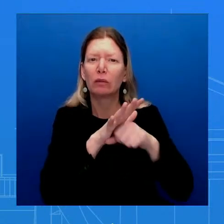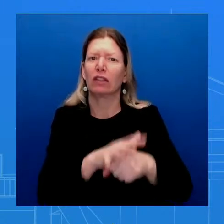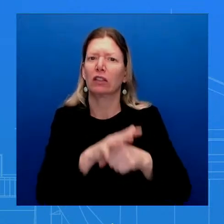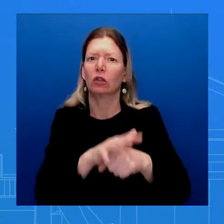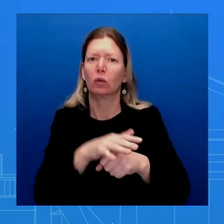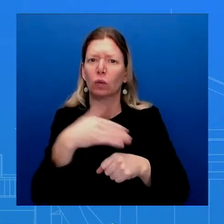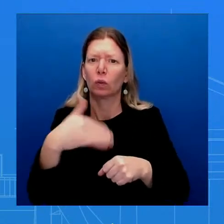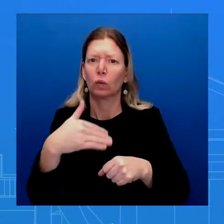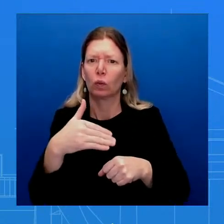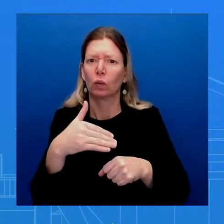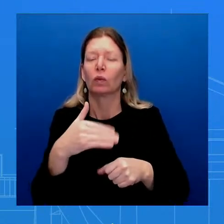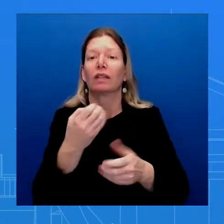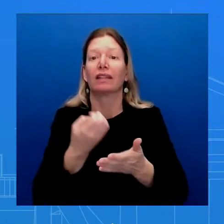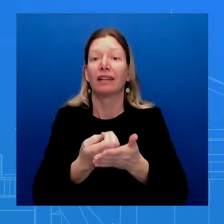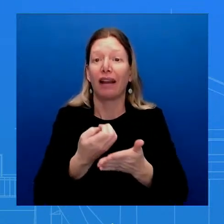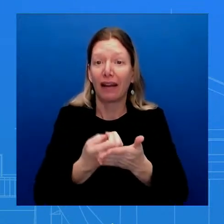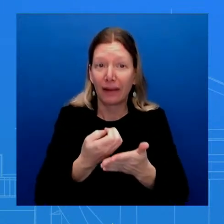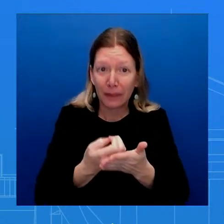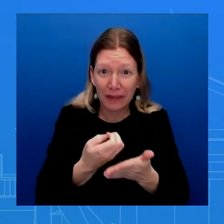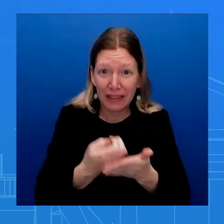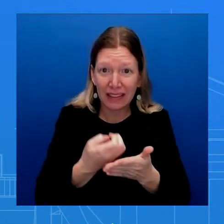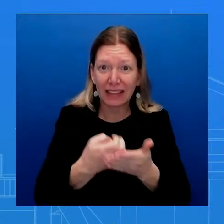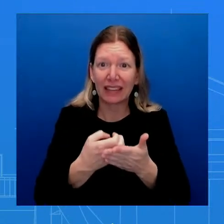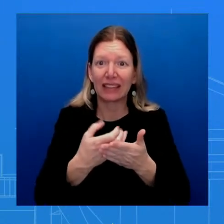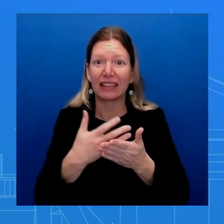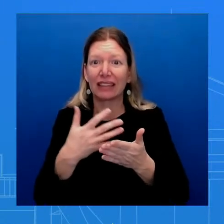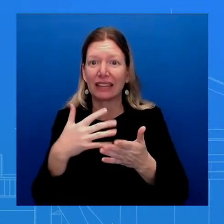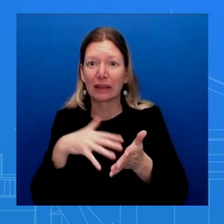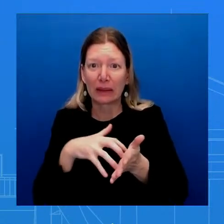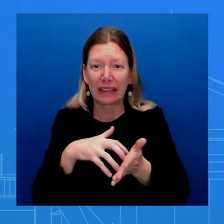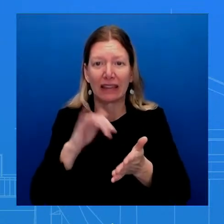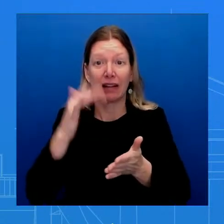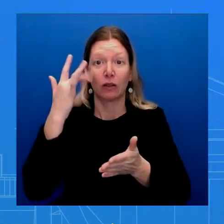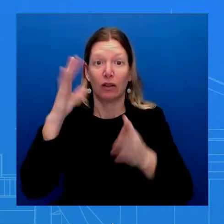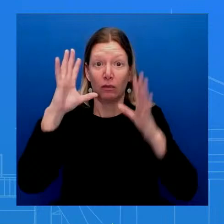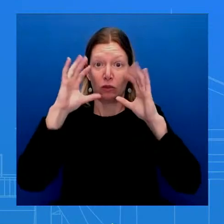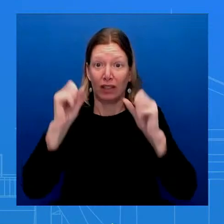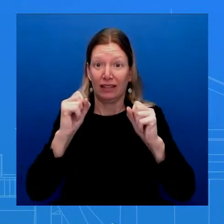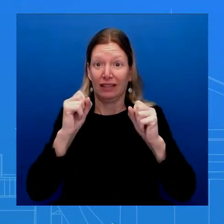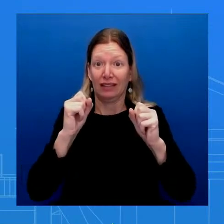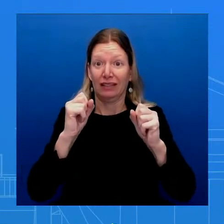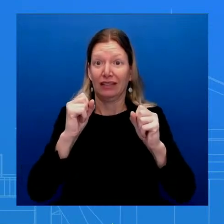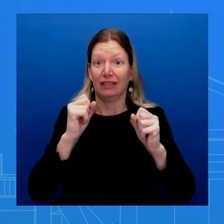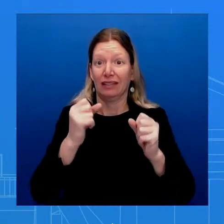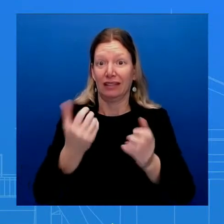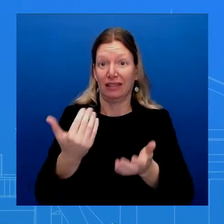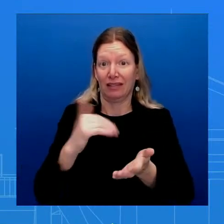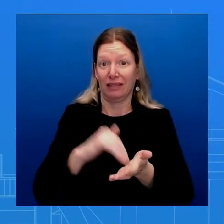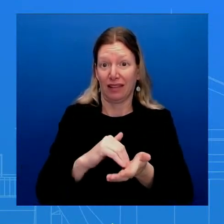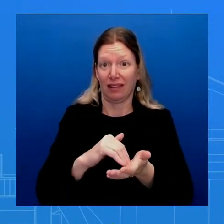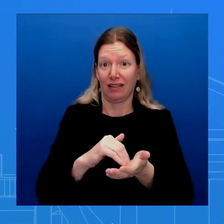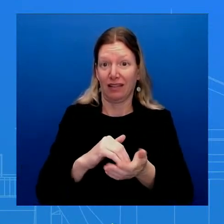This is what you're going to hear from the President at two o'clock. Look, I can't speak to the President or the First Lady's shopping strategy,